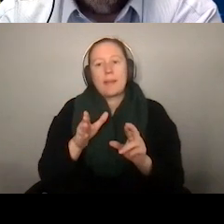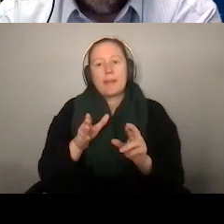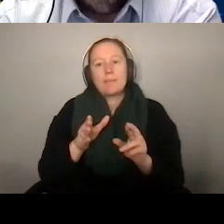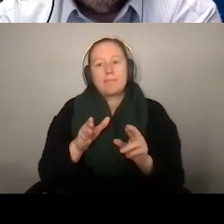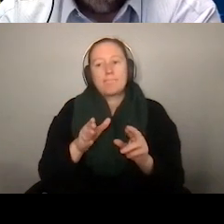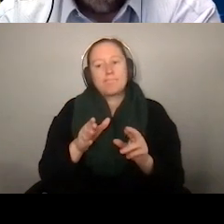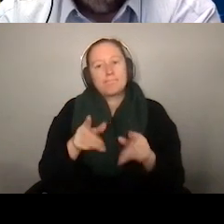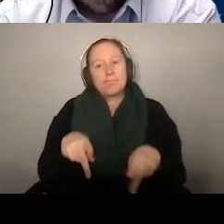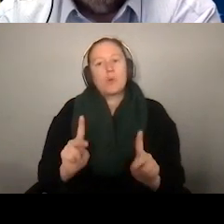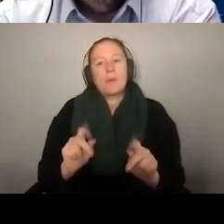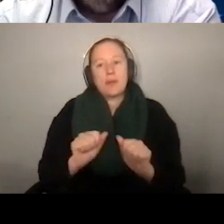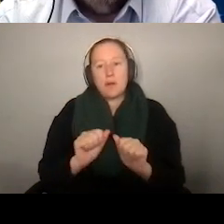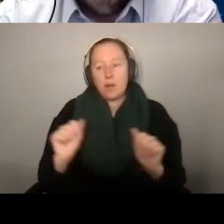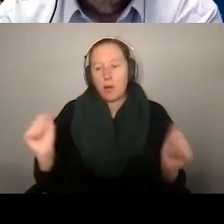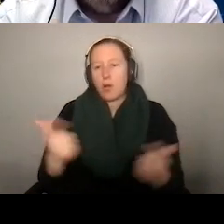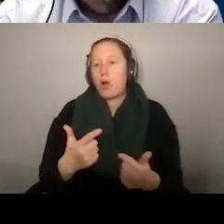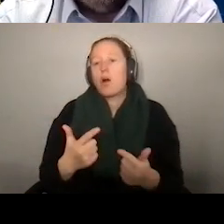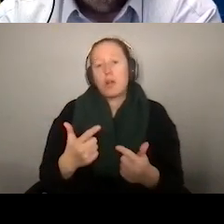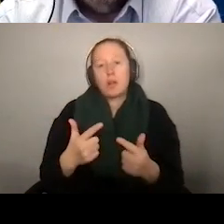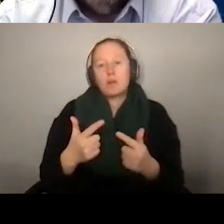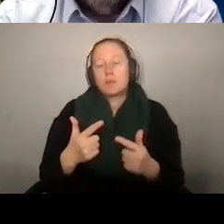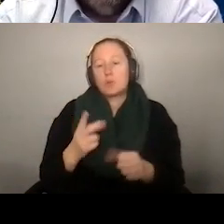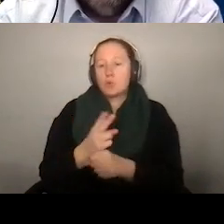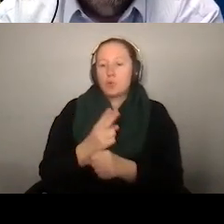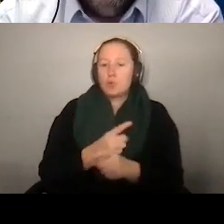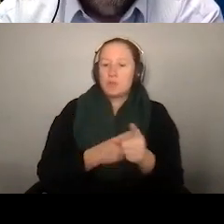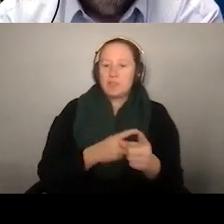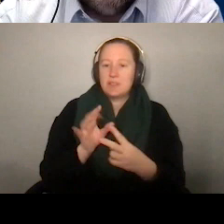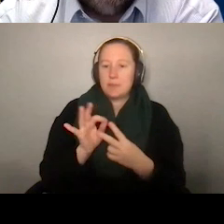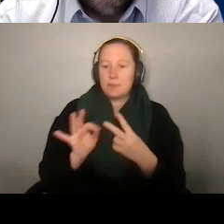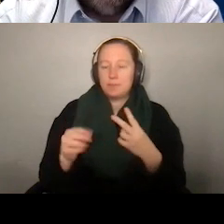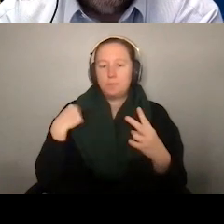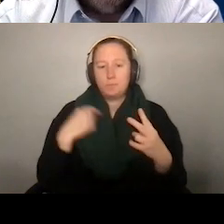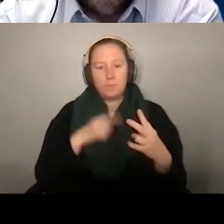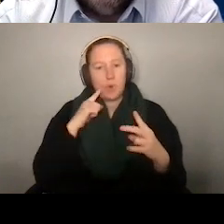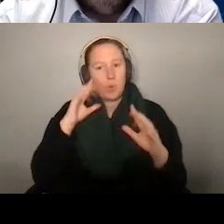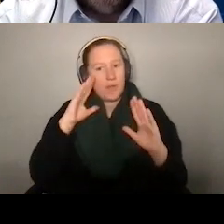to all those who are interested in using the new option. We anticipate making this option available to